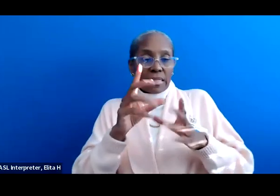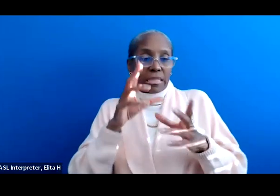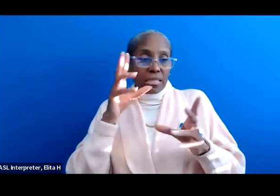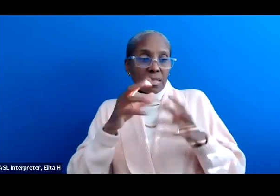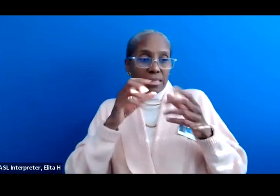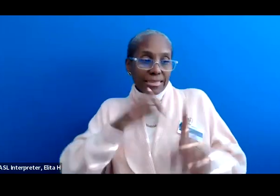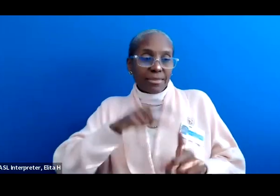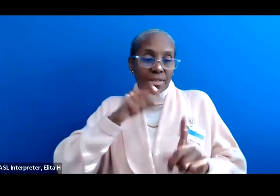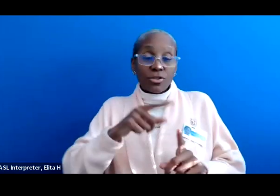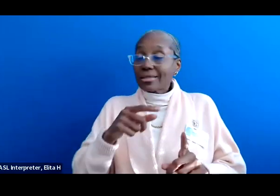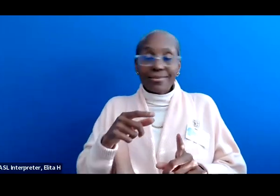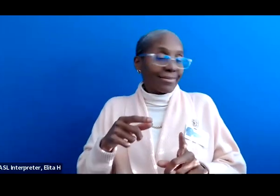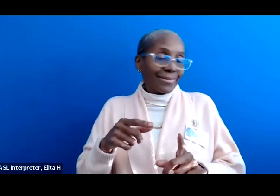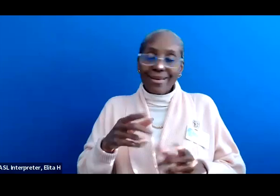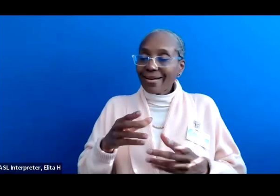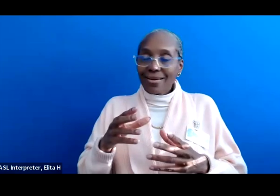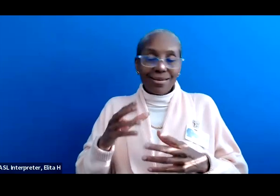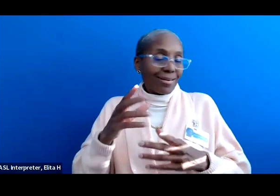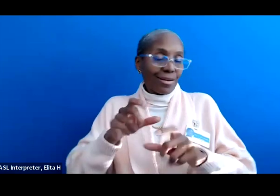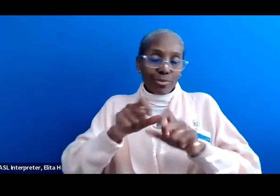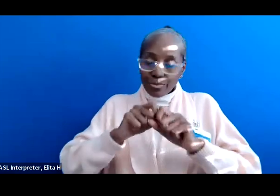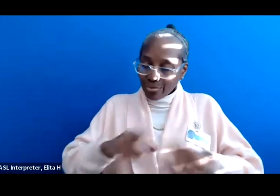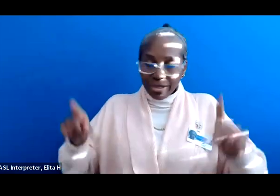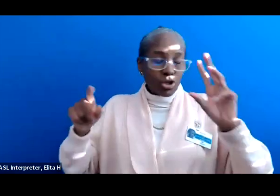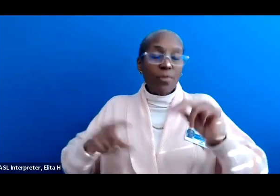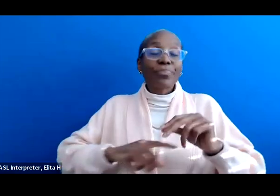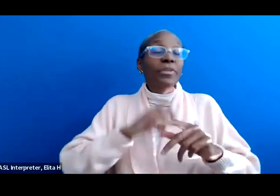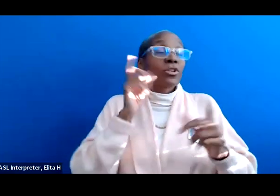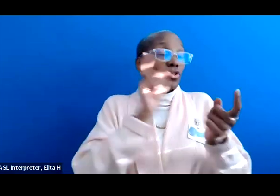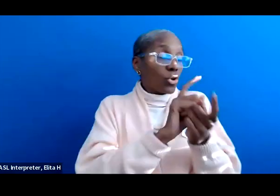with them, I mean going to market. I mean, you can go to your doctor and say I'd like to try one of these.